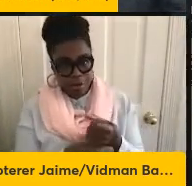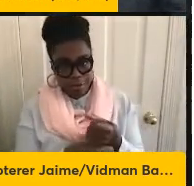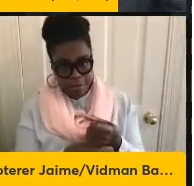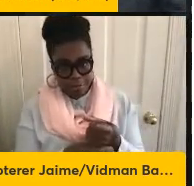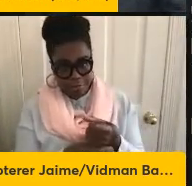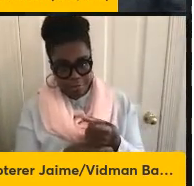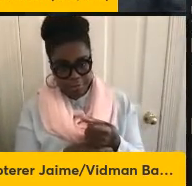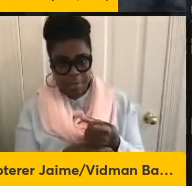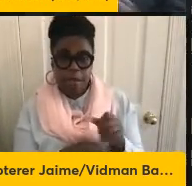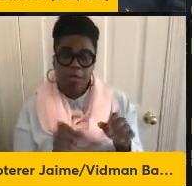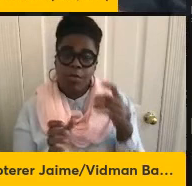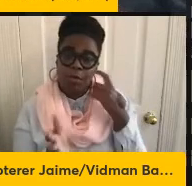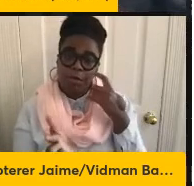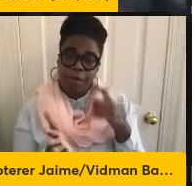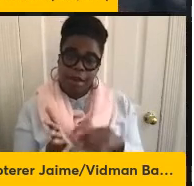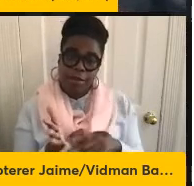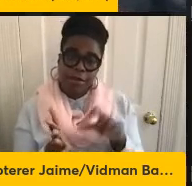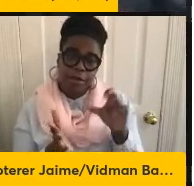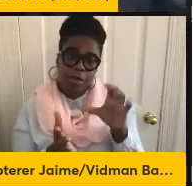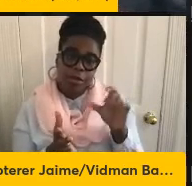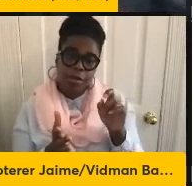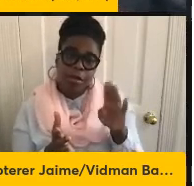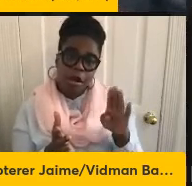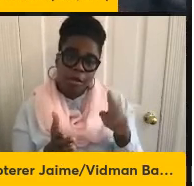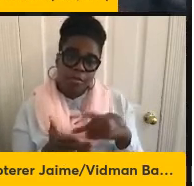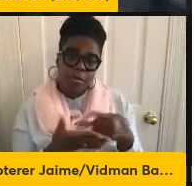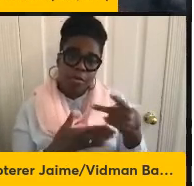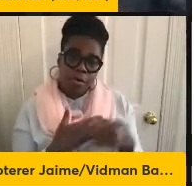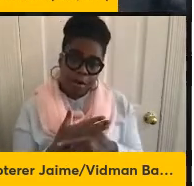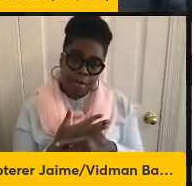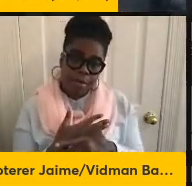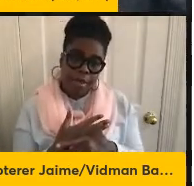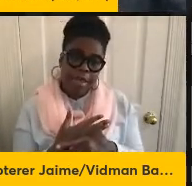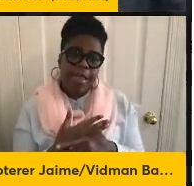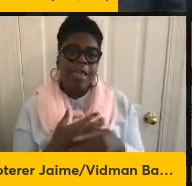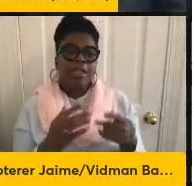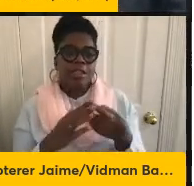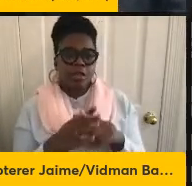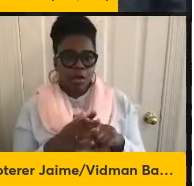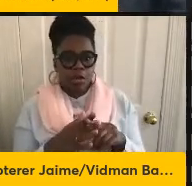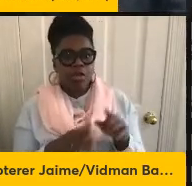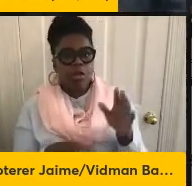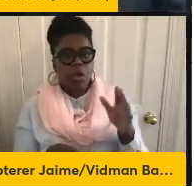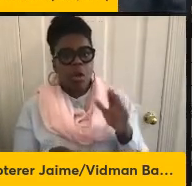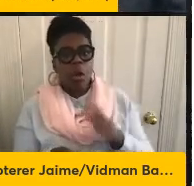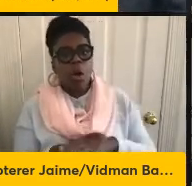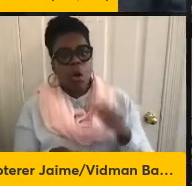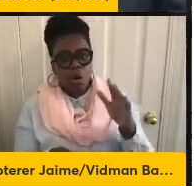we found is that this carbohydrate transcriptional program is induced on demand. It involves cellular remodeling of the